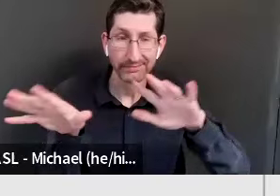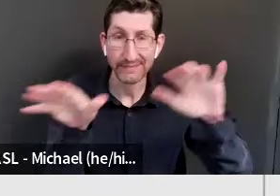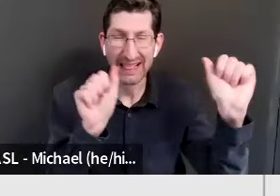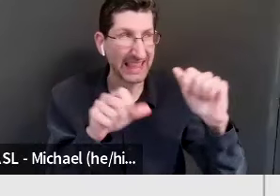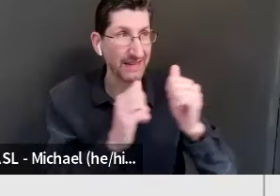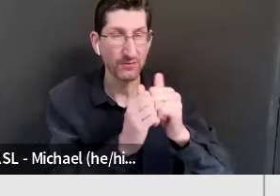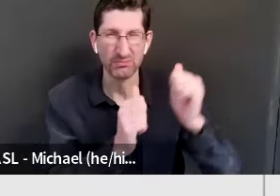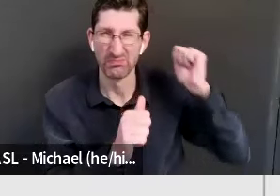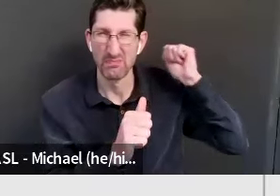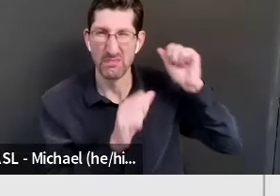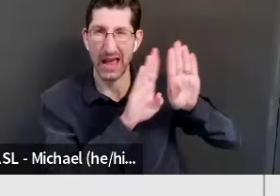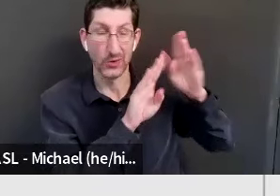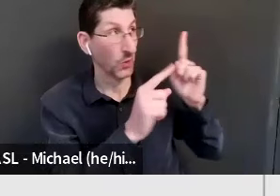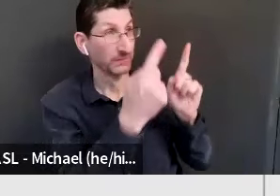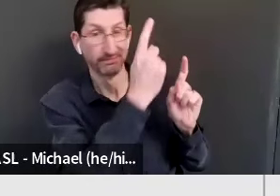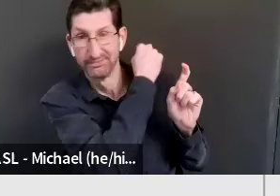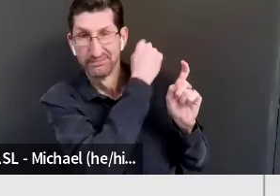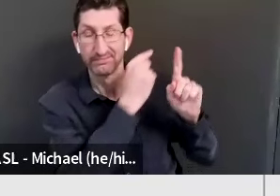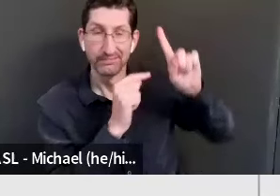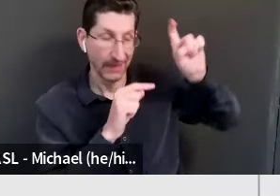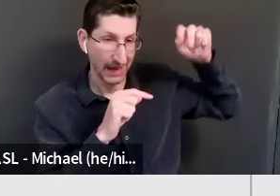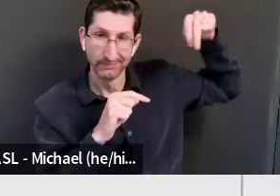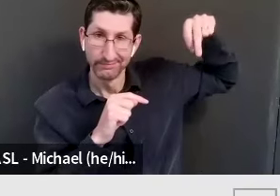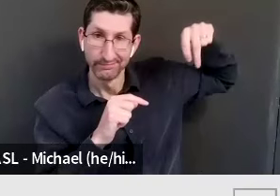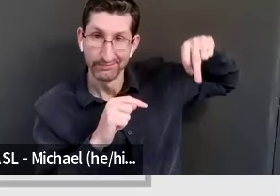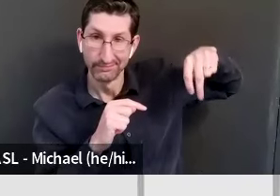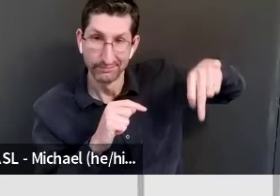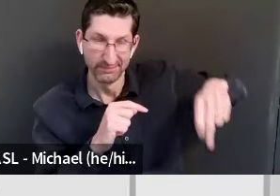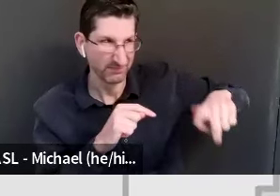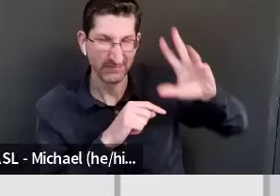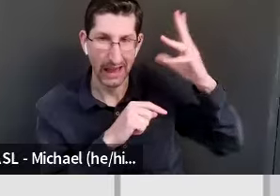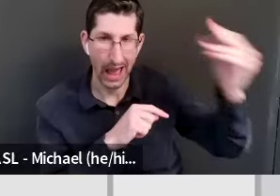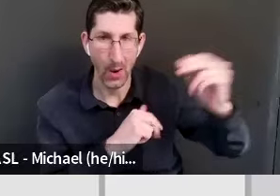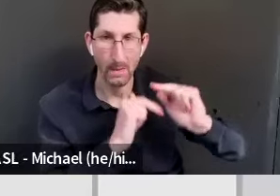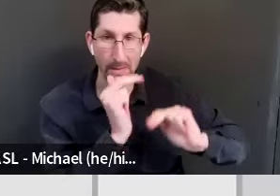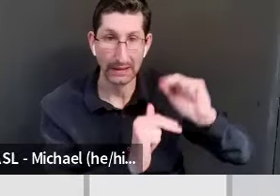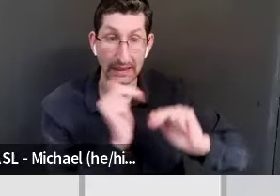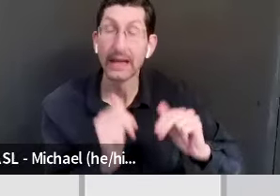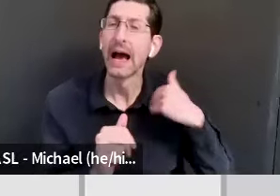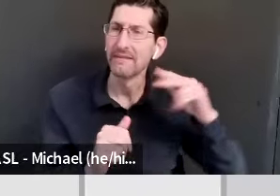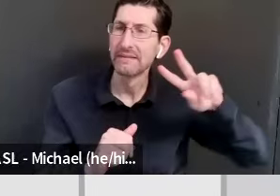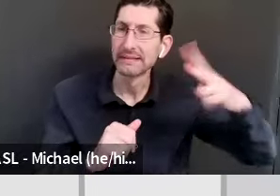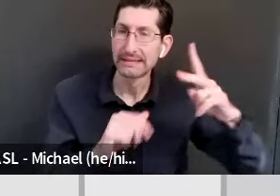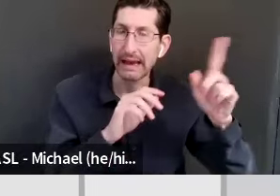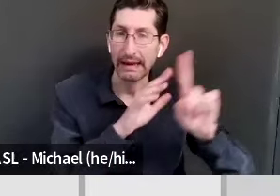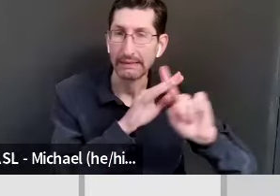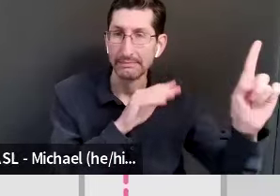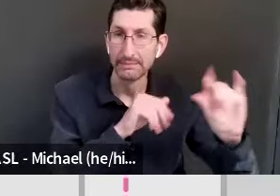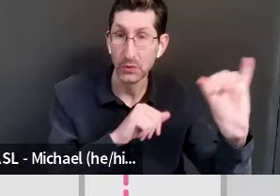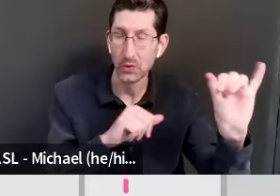IN THE EVENT OF AN EMERGENCY, PLEASE EXIT THE BOARD ROOM THROUGH THE REAR DOORS AND WALK DOWN THE STAIRS TO EXIT THE BUILDING.